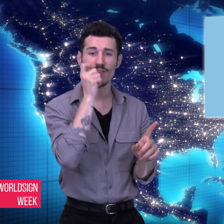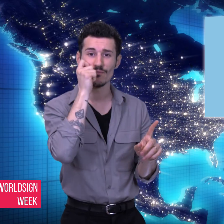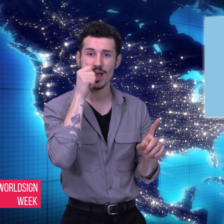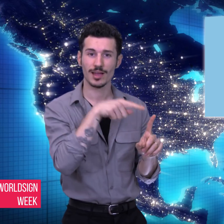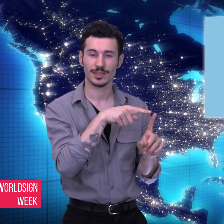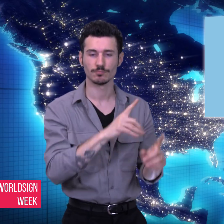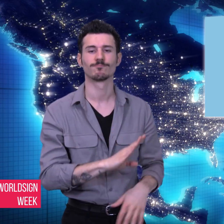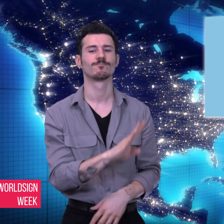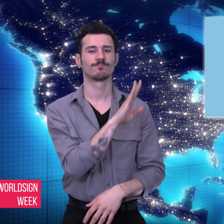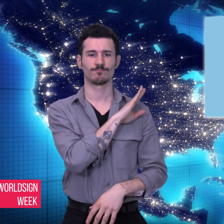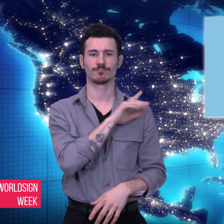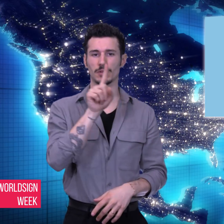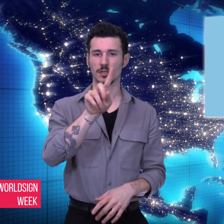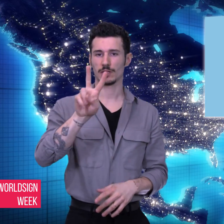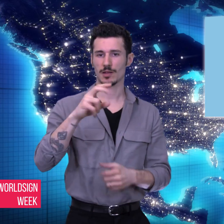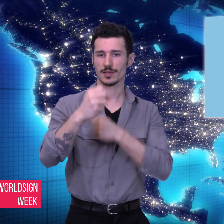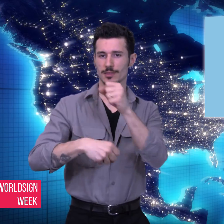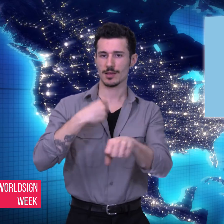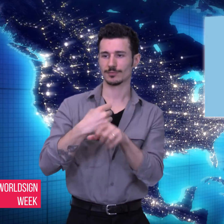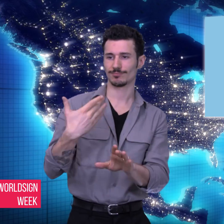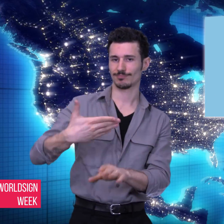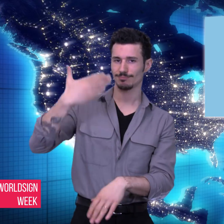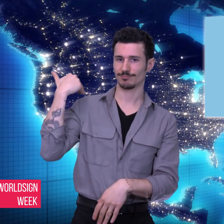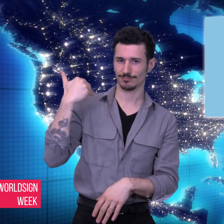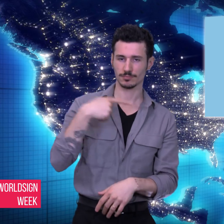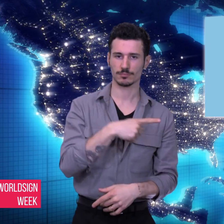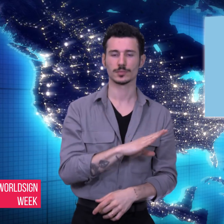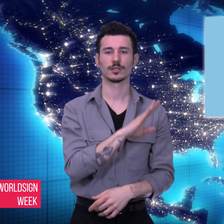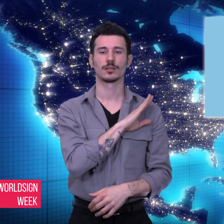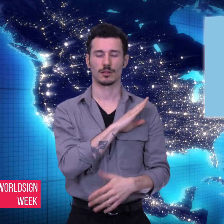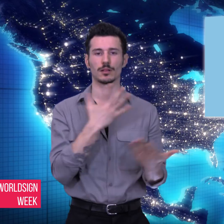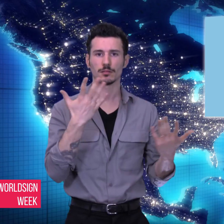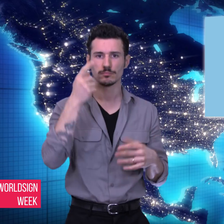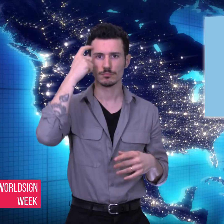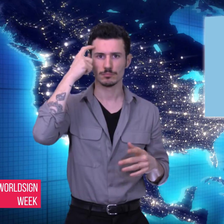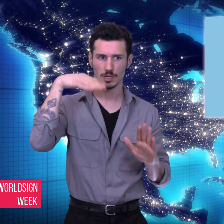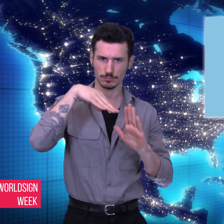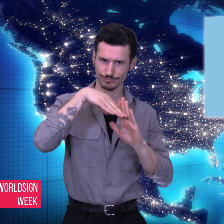Then his mental health worsened and after his